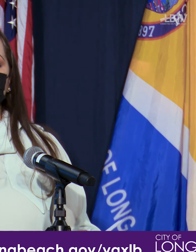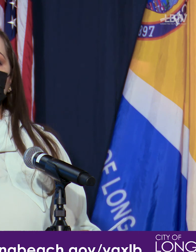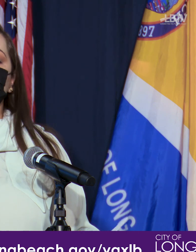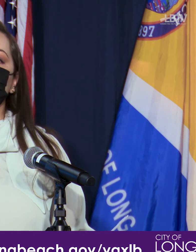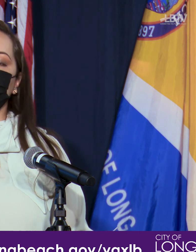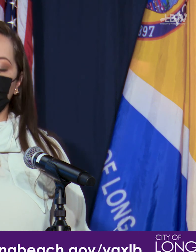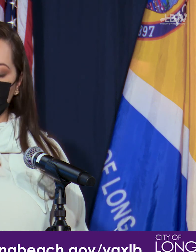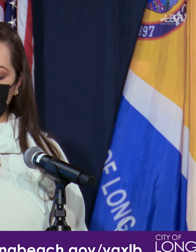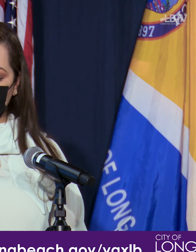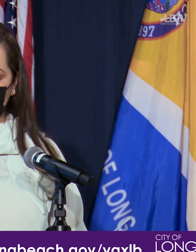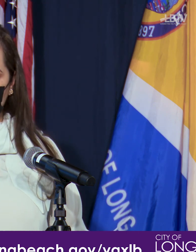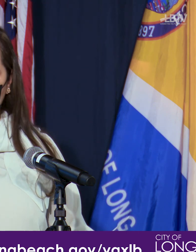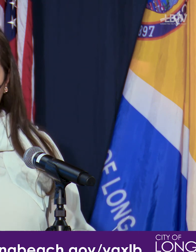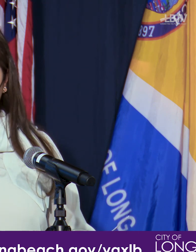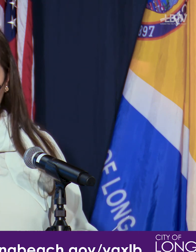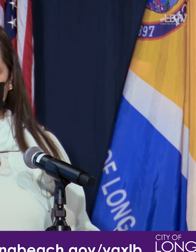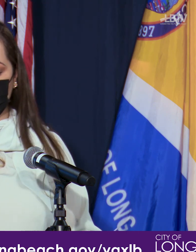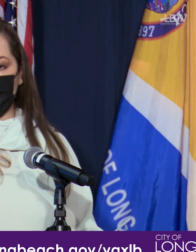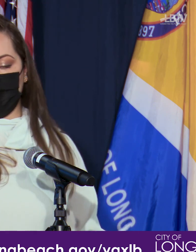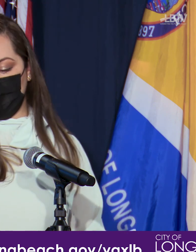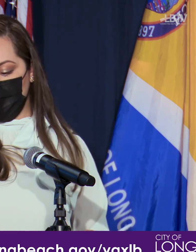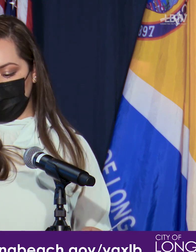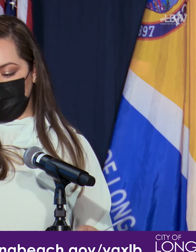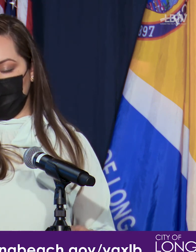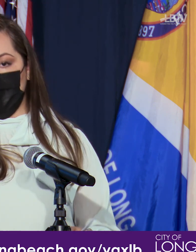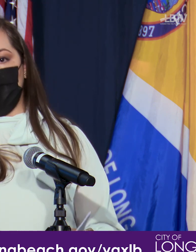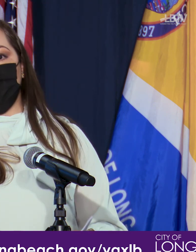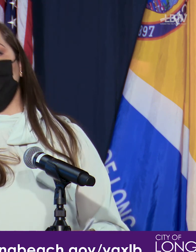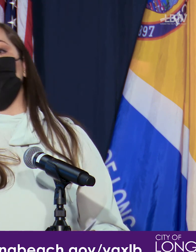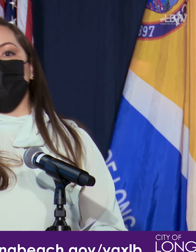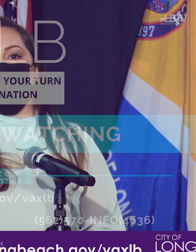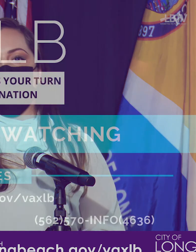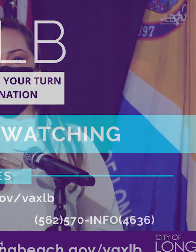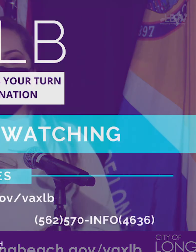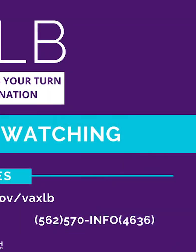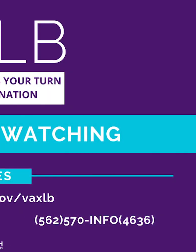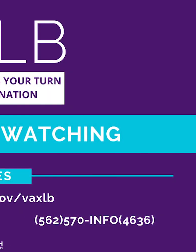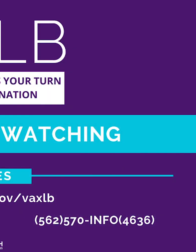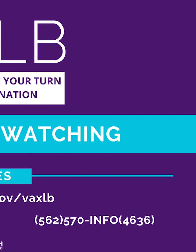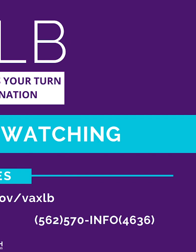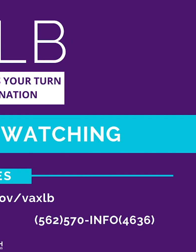with mayor Garcia and Kelly Colopy. We thank you for joining us.